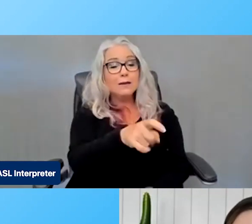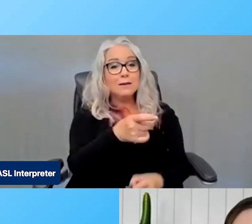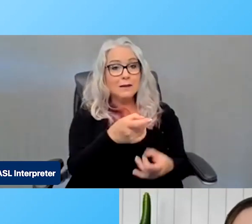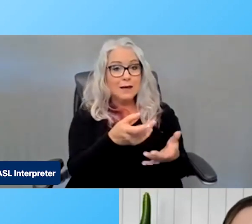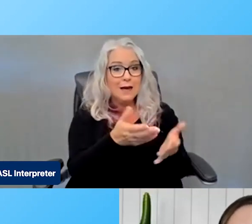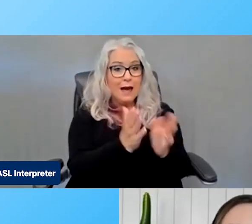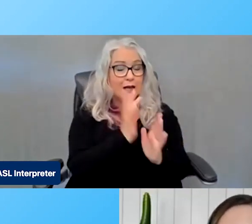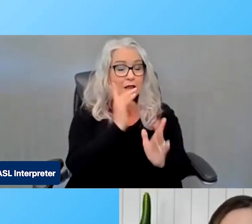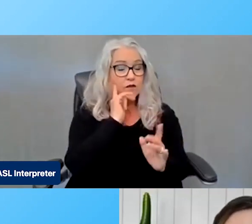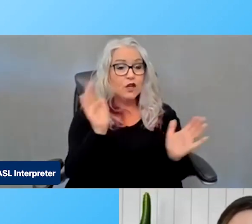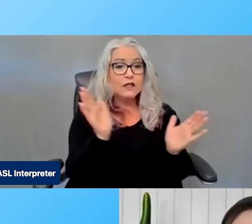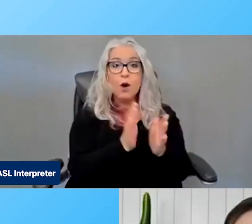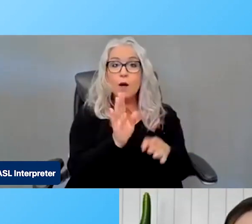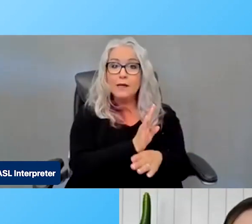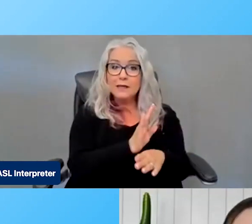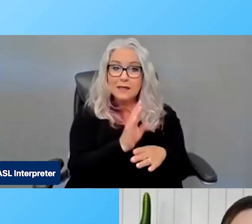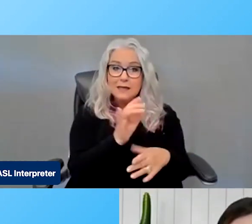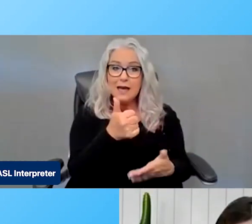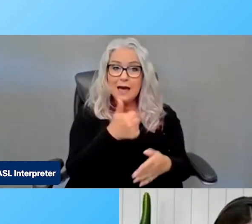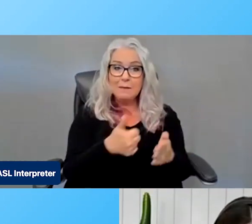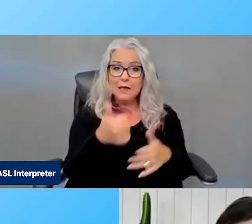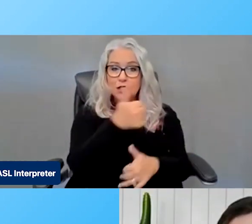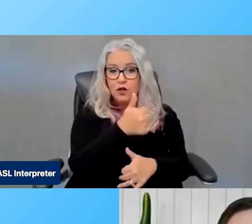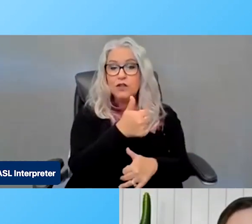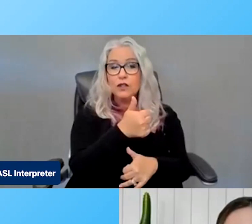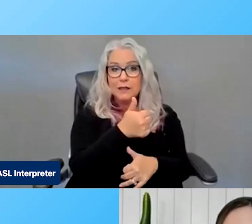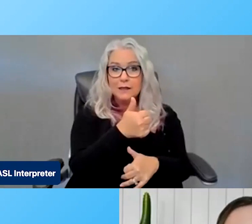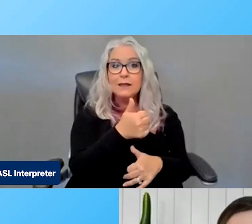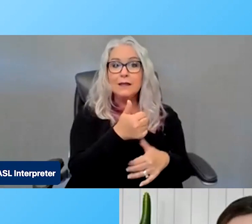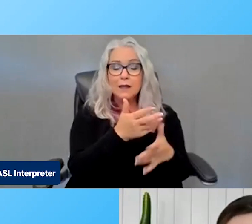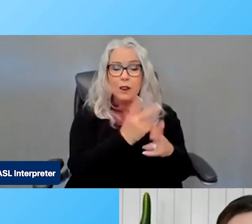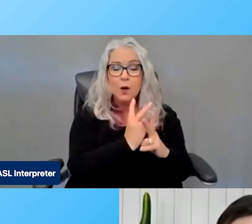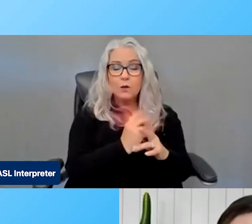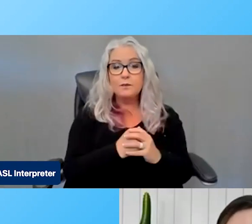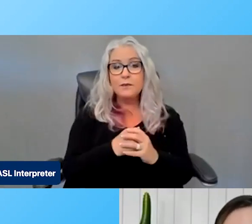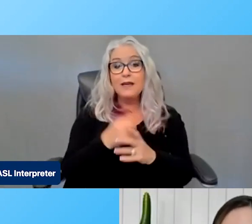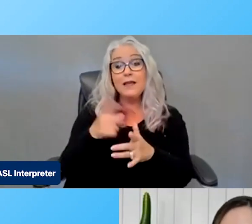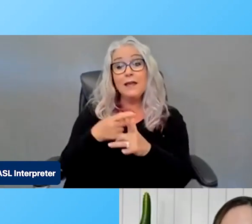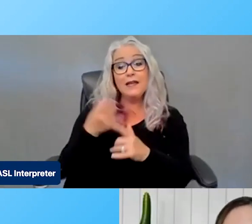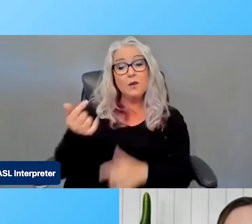disaster loan. On October 18th, two days later, he was denied that SPA loan due